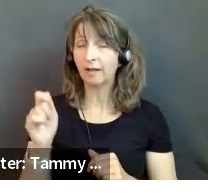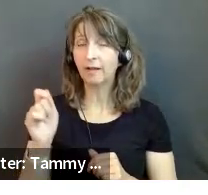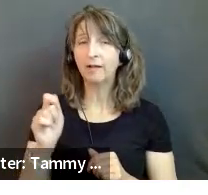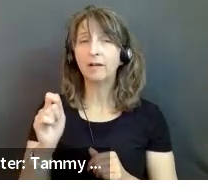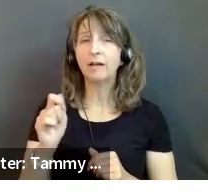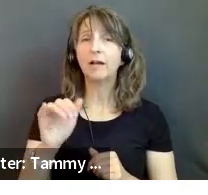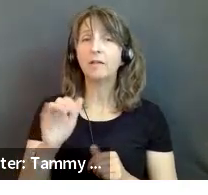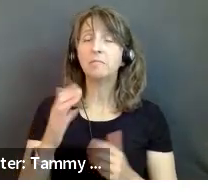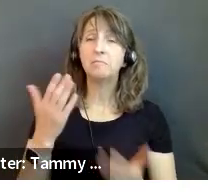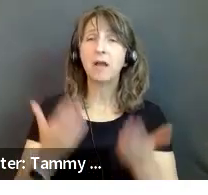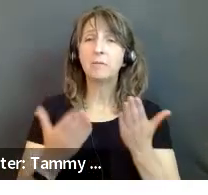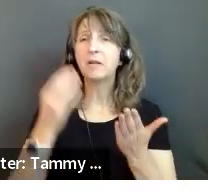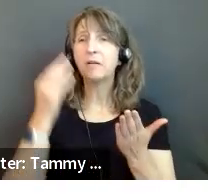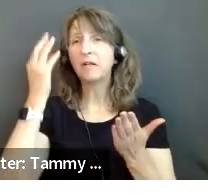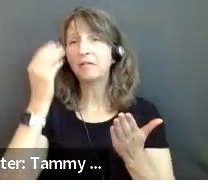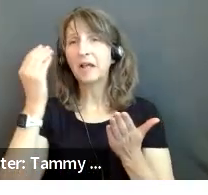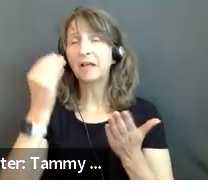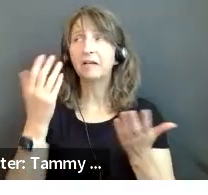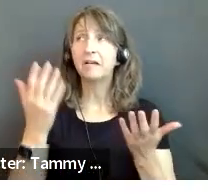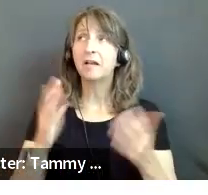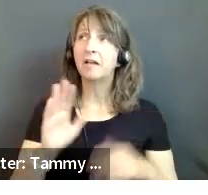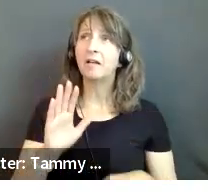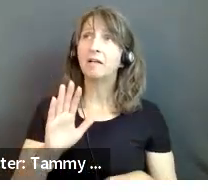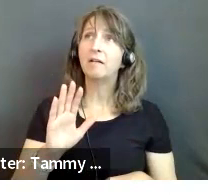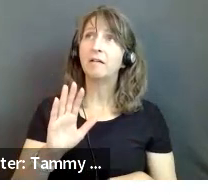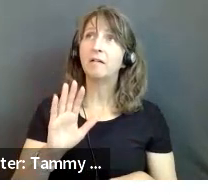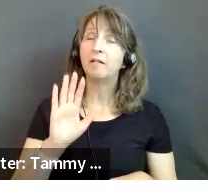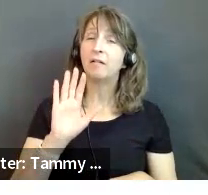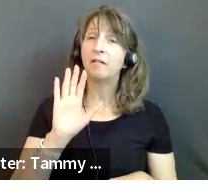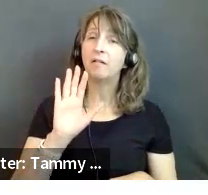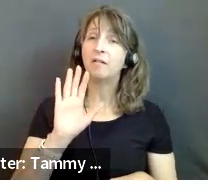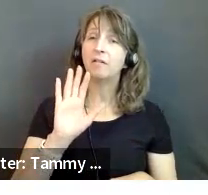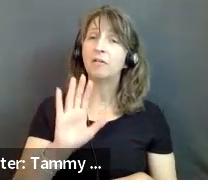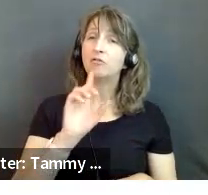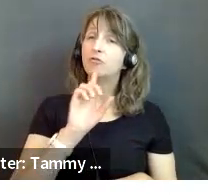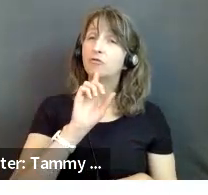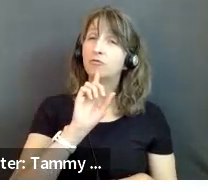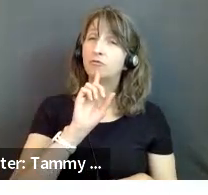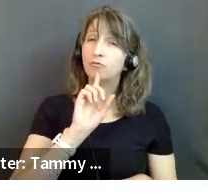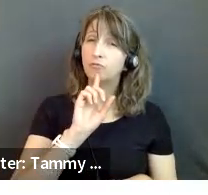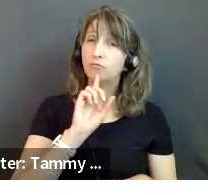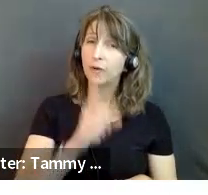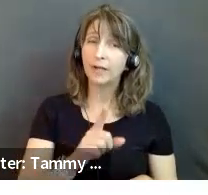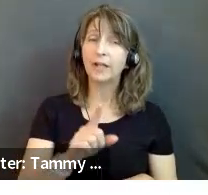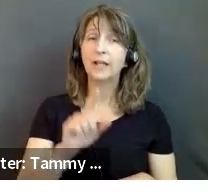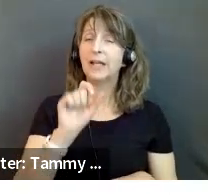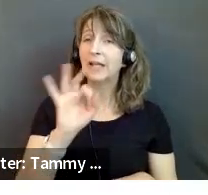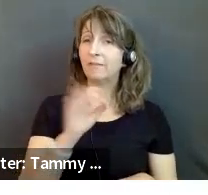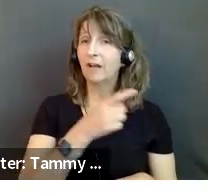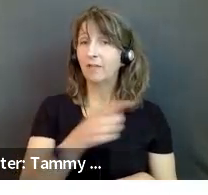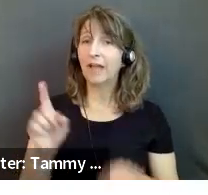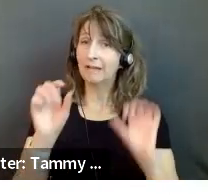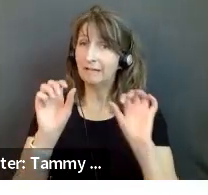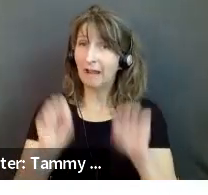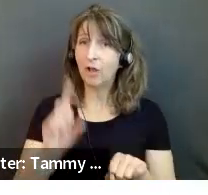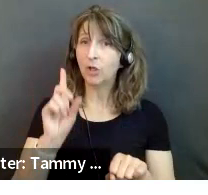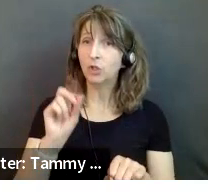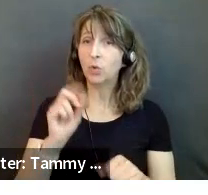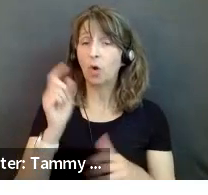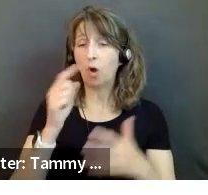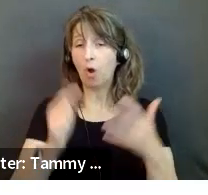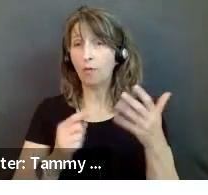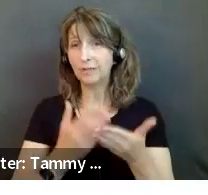It might be about, you know, 25%. Of their time really spent there could be doing this if they if they were taking on these tasks.